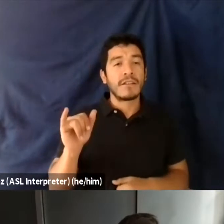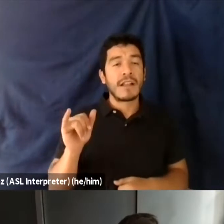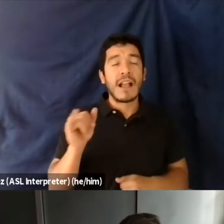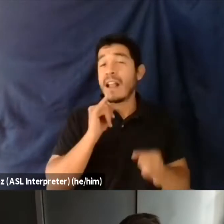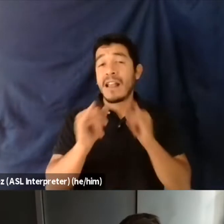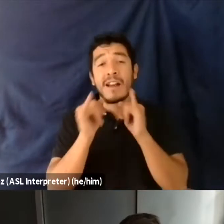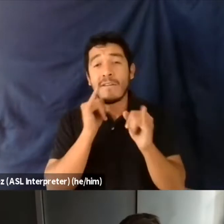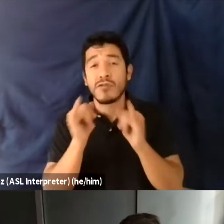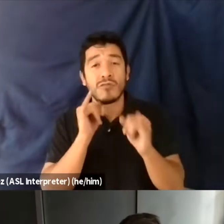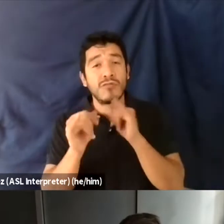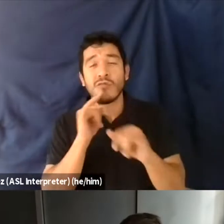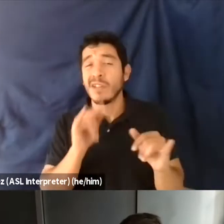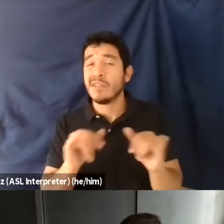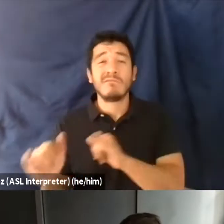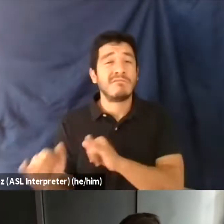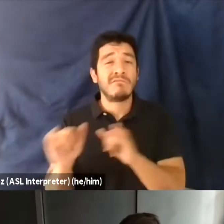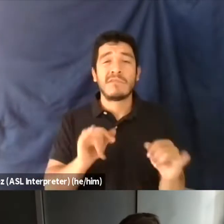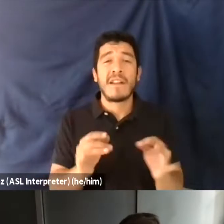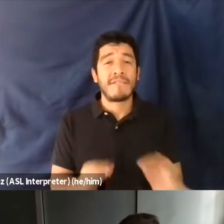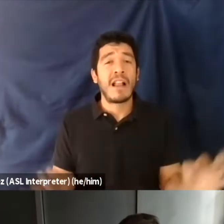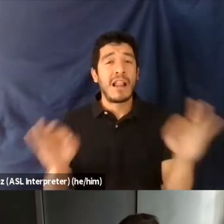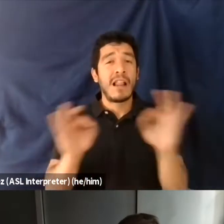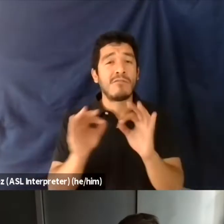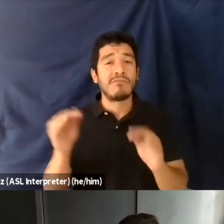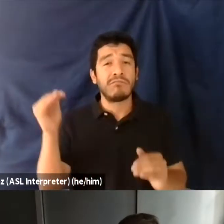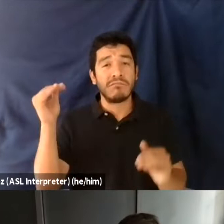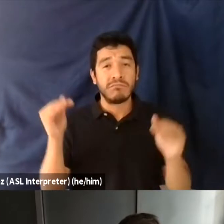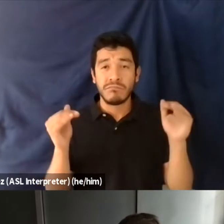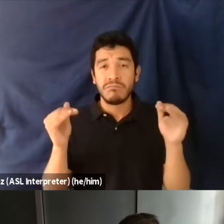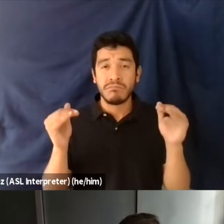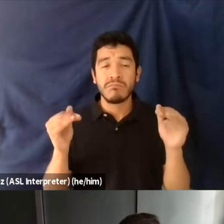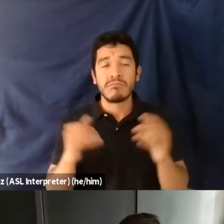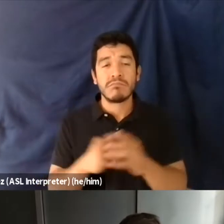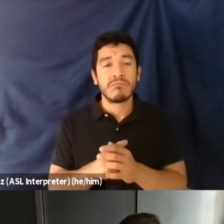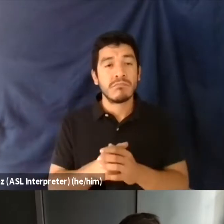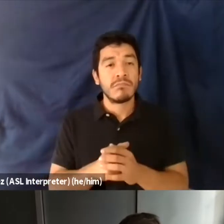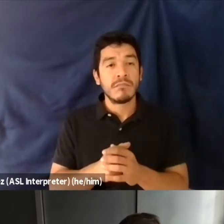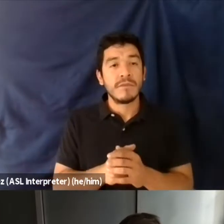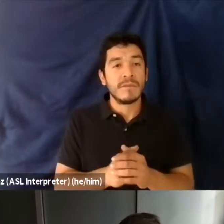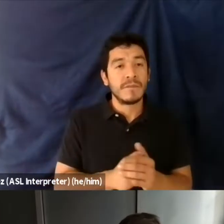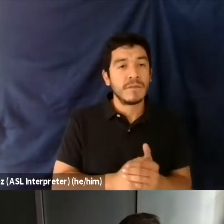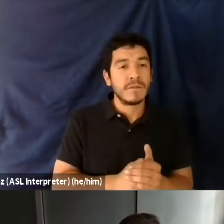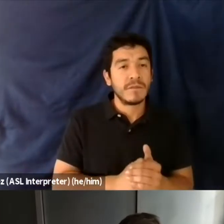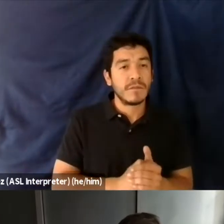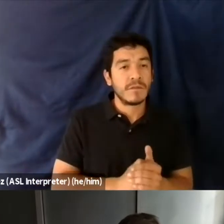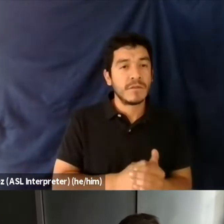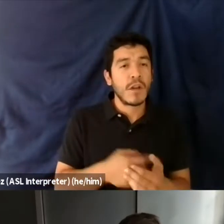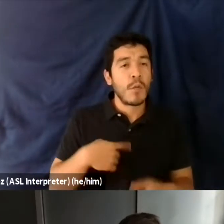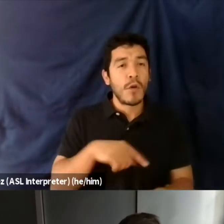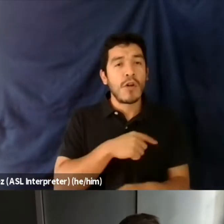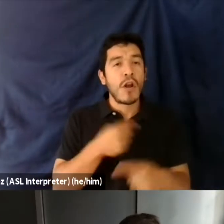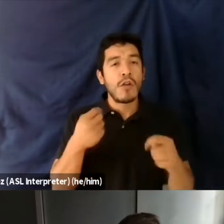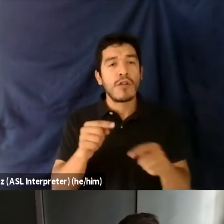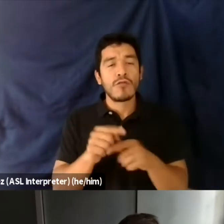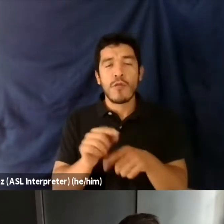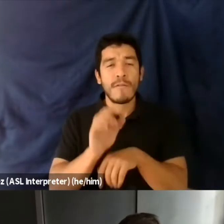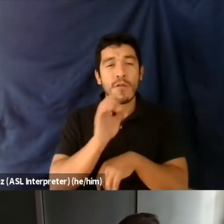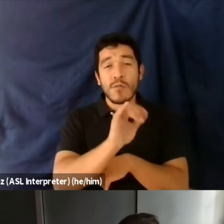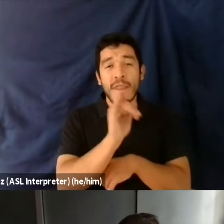or the reenactments were that the making kept interrupting whatever narrative we were trying to force on to, you know,